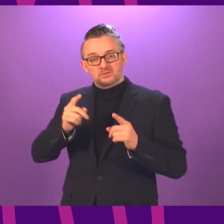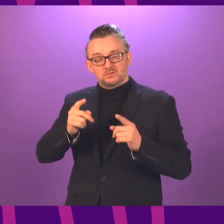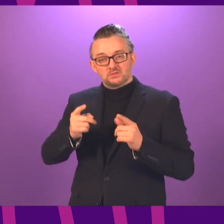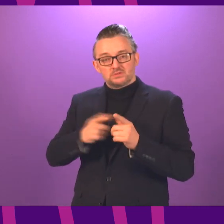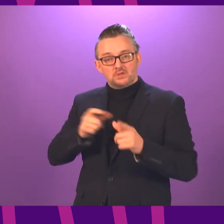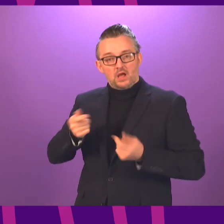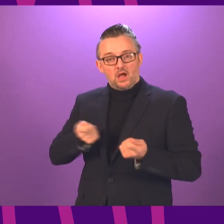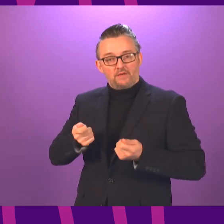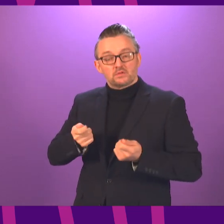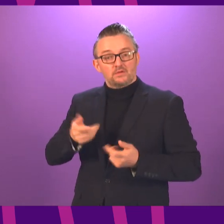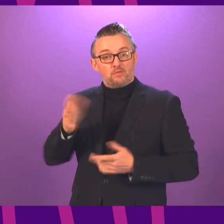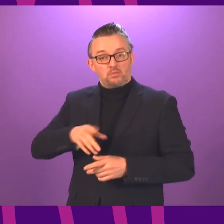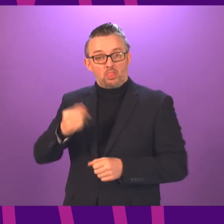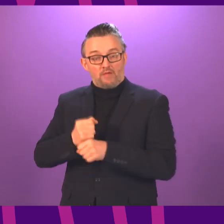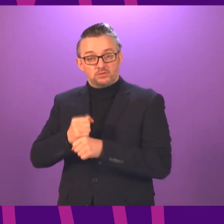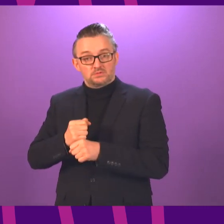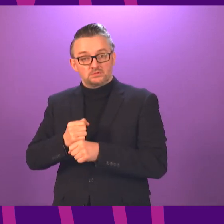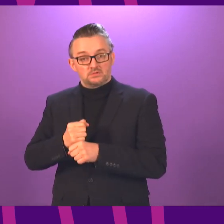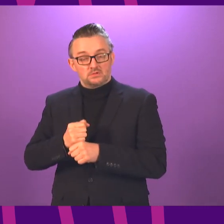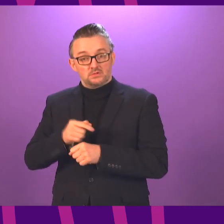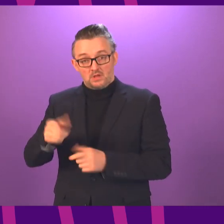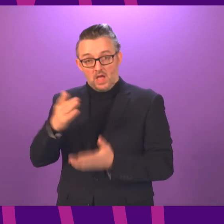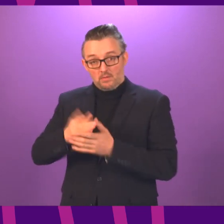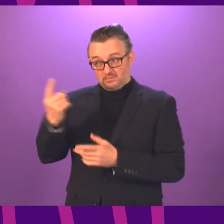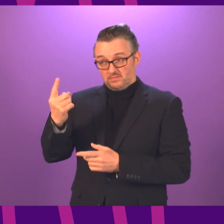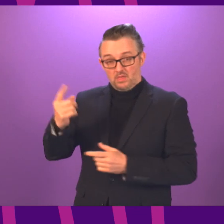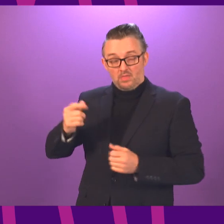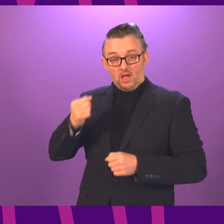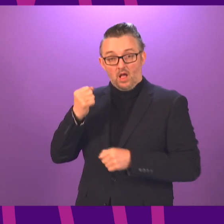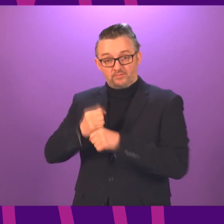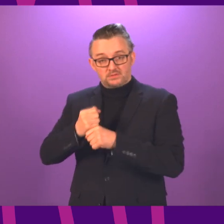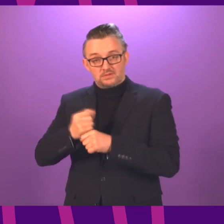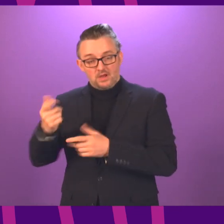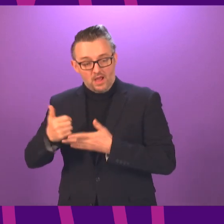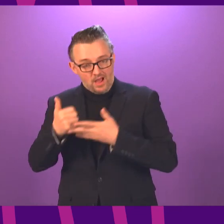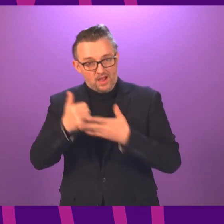the Government—the very Government that I presume he advised to pursue the original